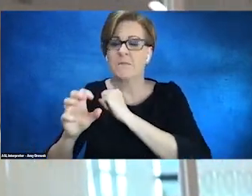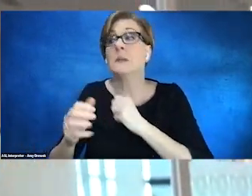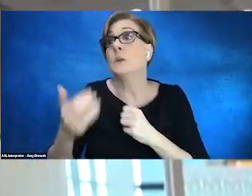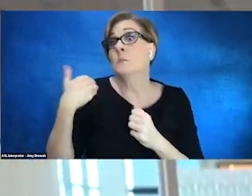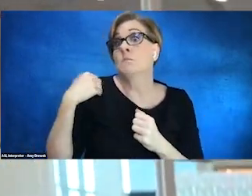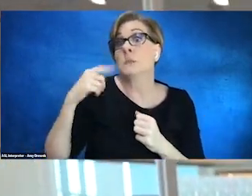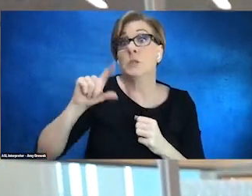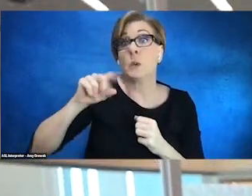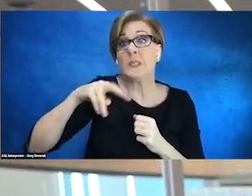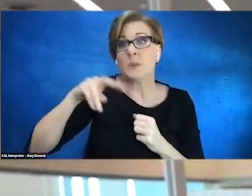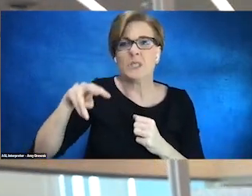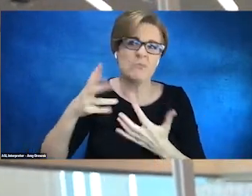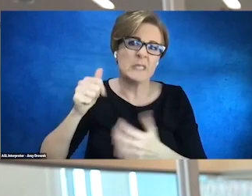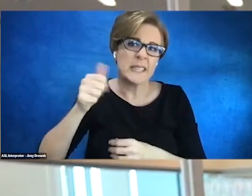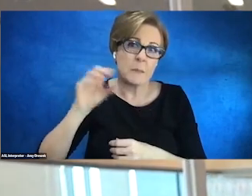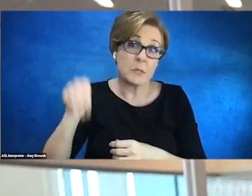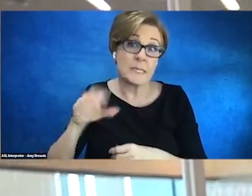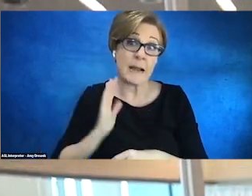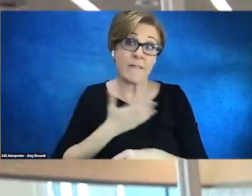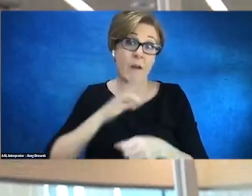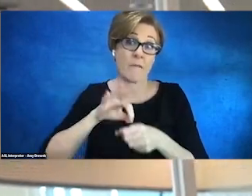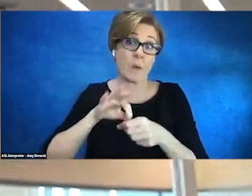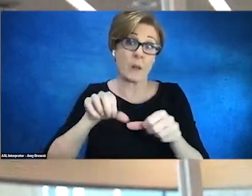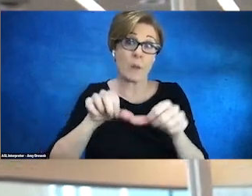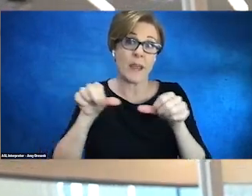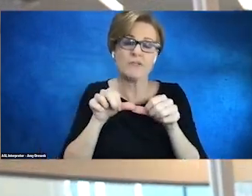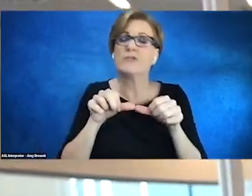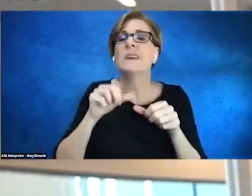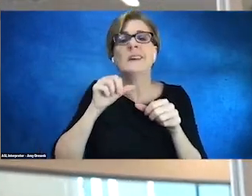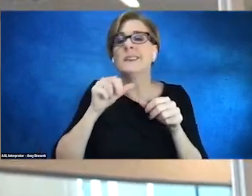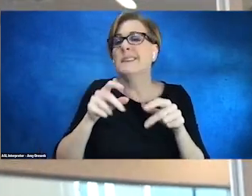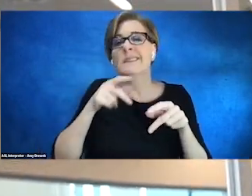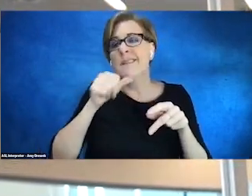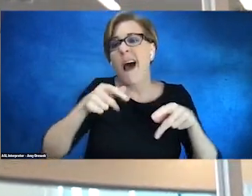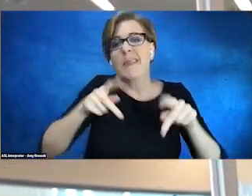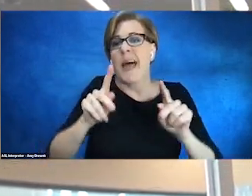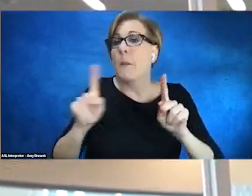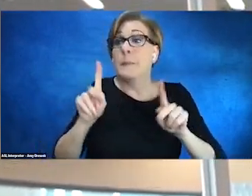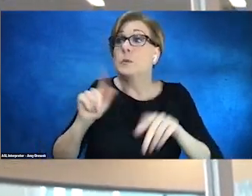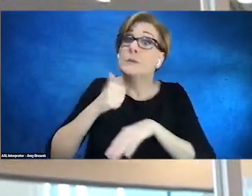20 of those sites, so about 10 percent of our voting locations were non-electioneering sites.